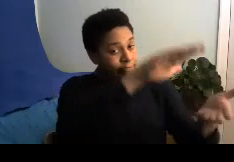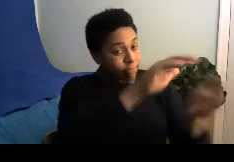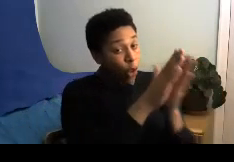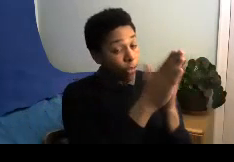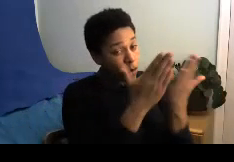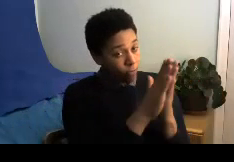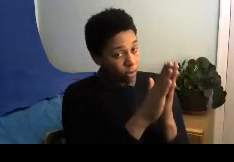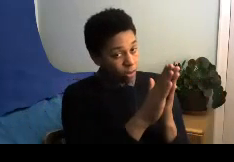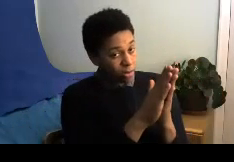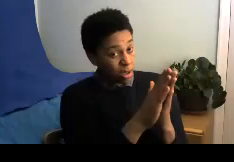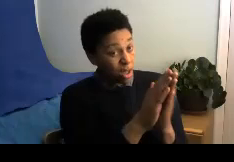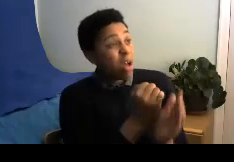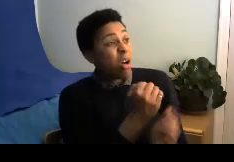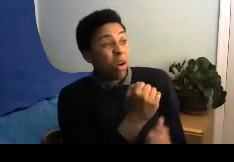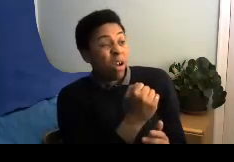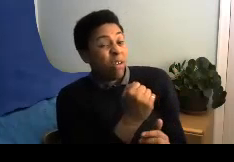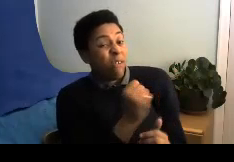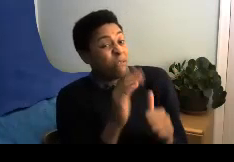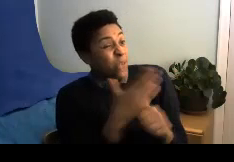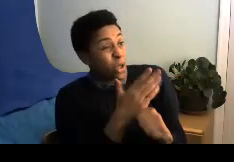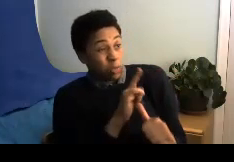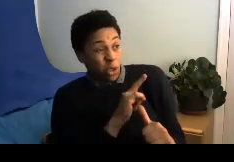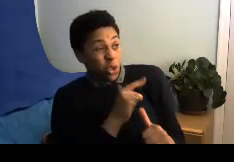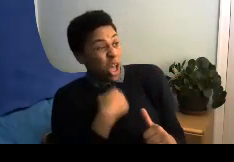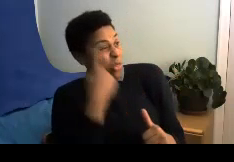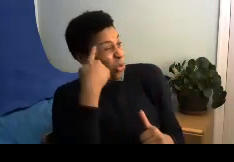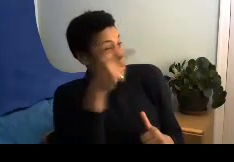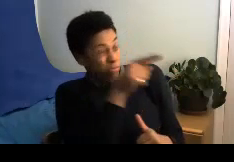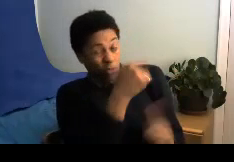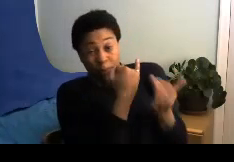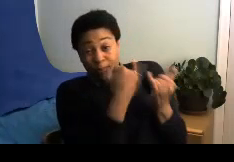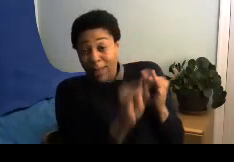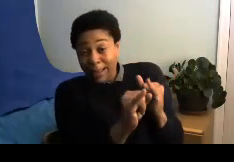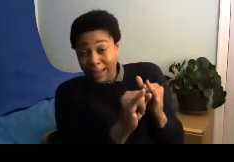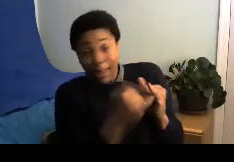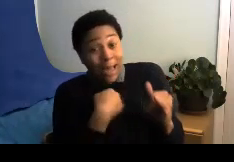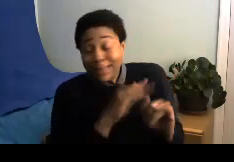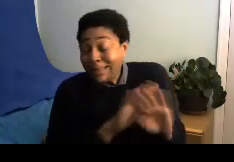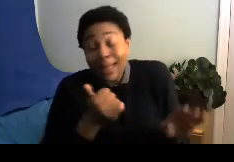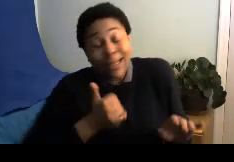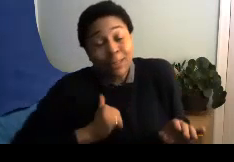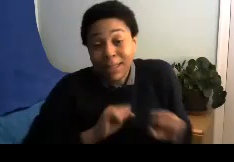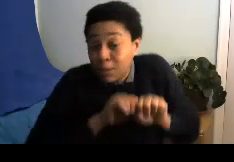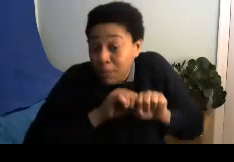novel would be successful. But B, I wanted to inform my future